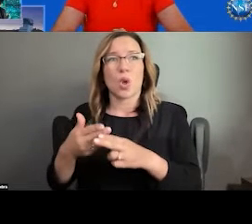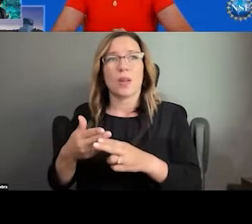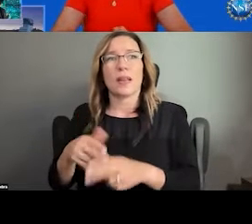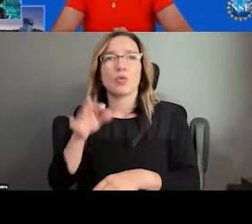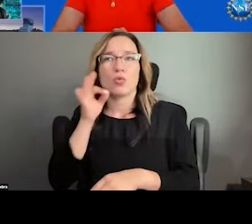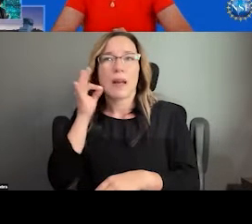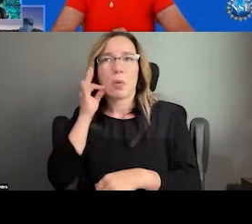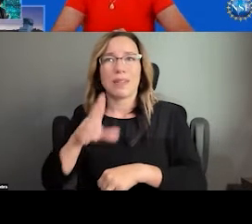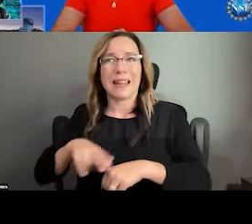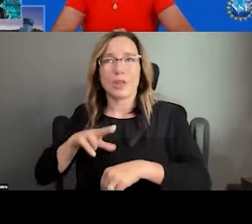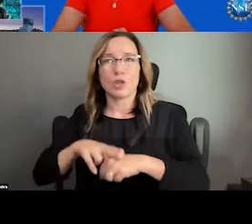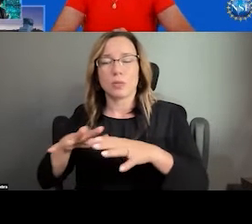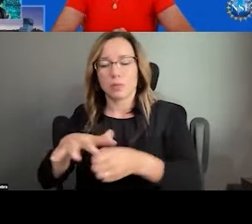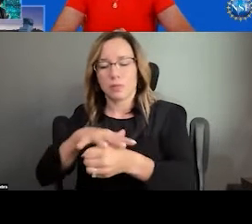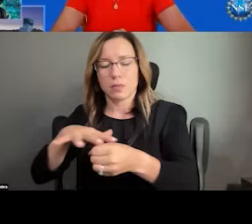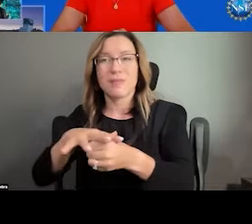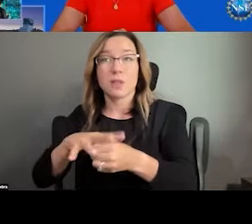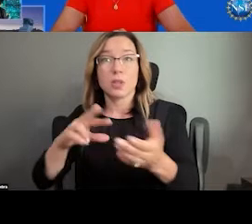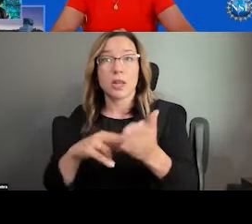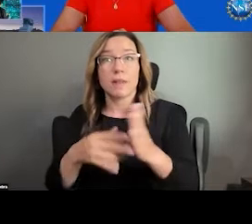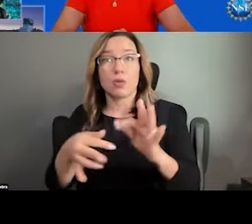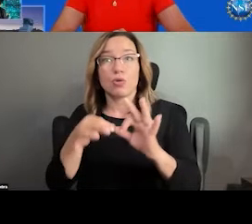There is a definition in the PAPP Guide